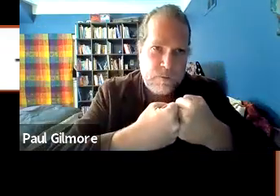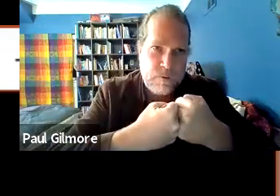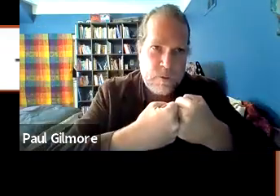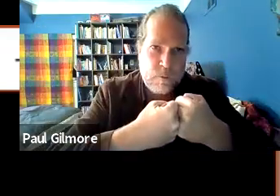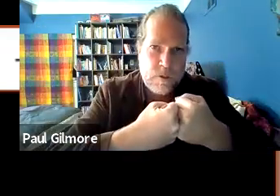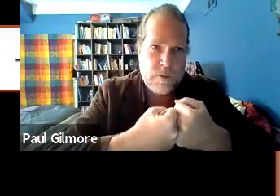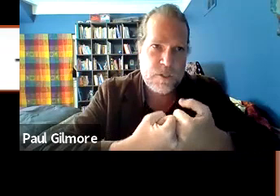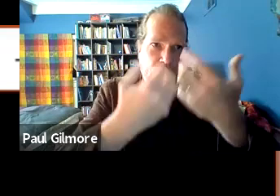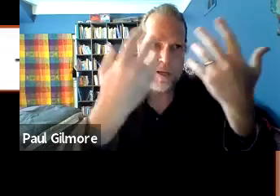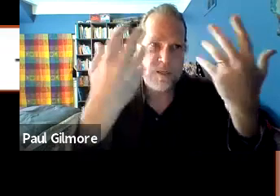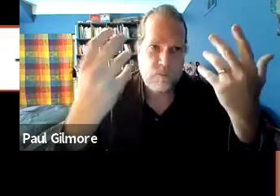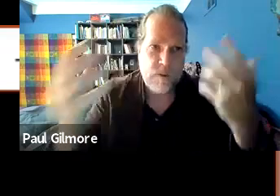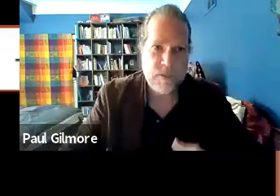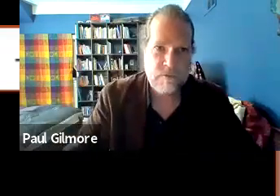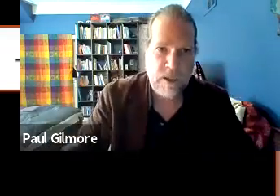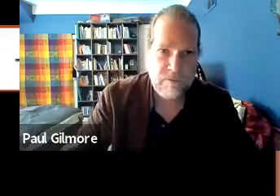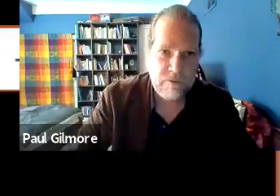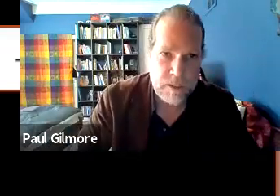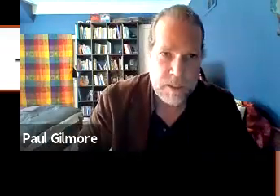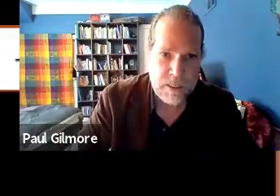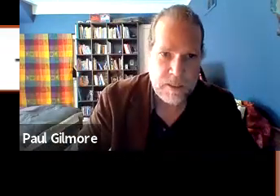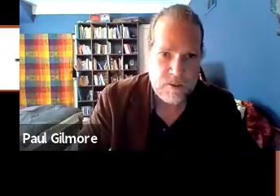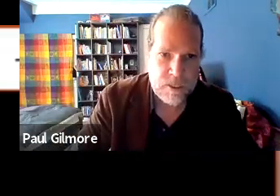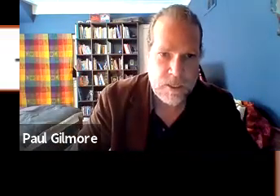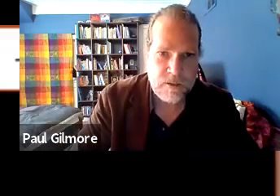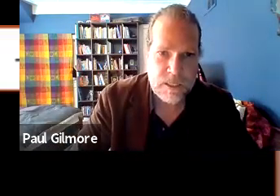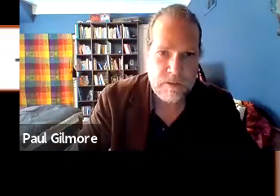with those workers to raise the wages of everybody. And you see here, this kind of